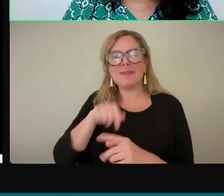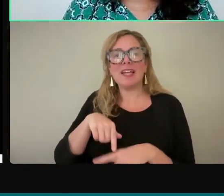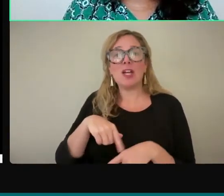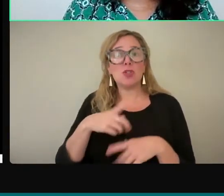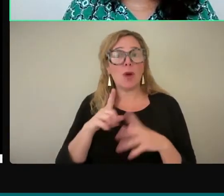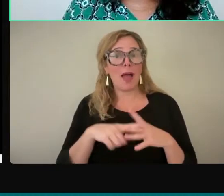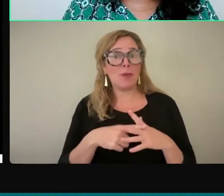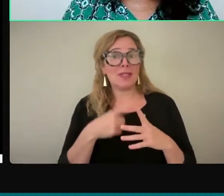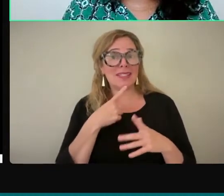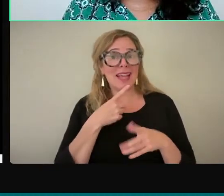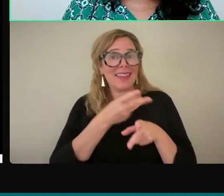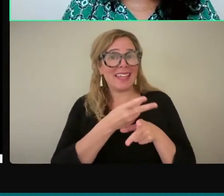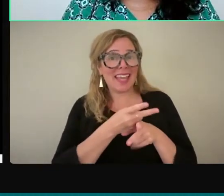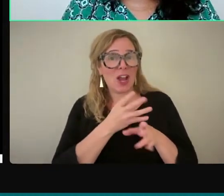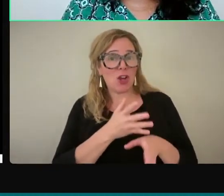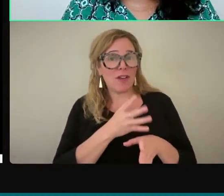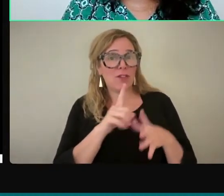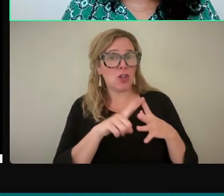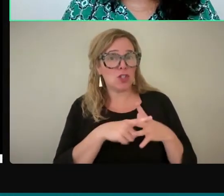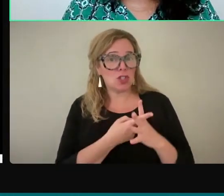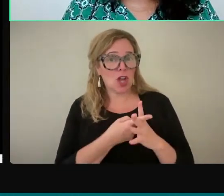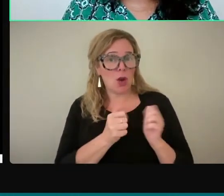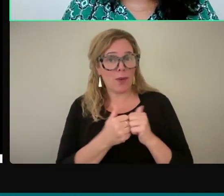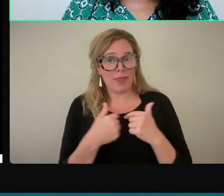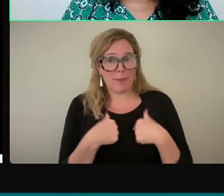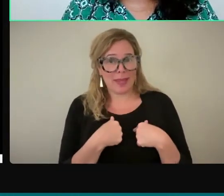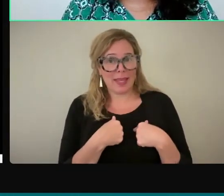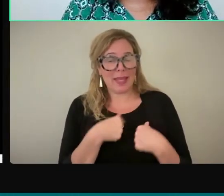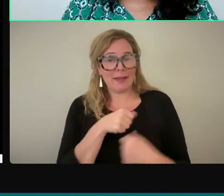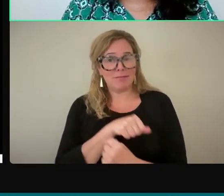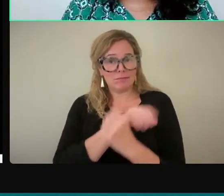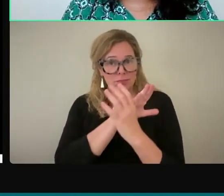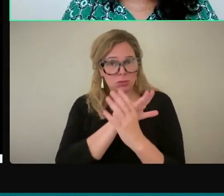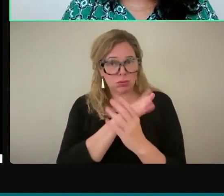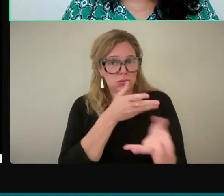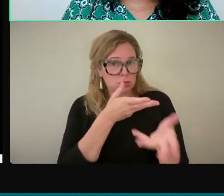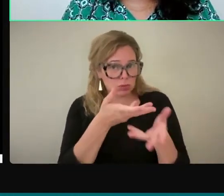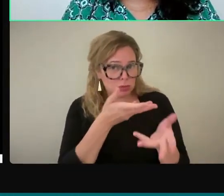from the person with dementia who might be in the next room watching TV in the recliner. And then